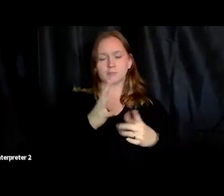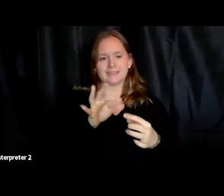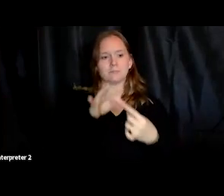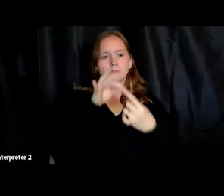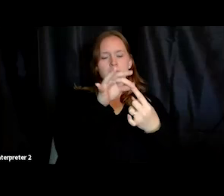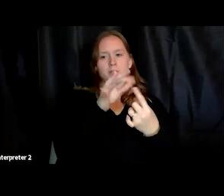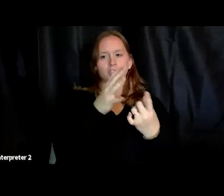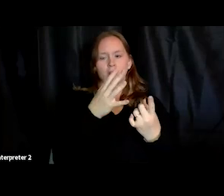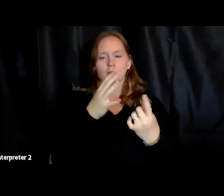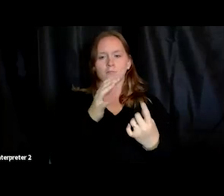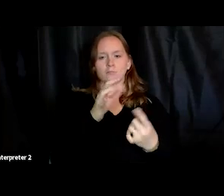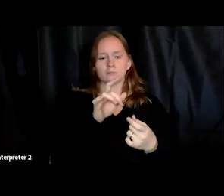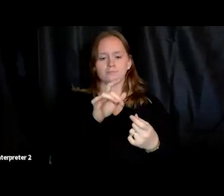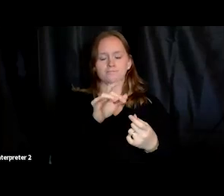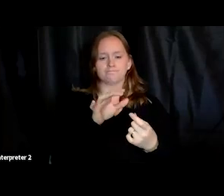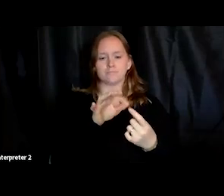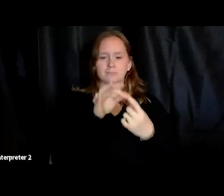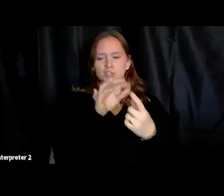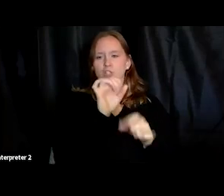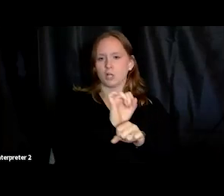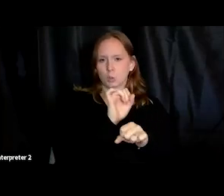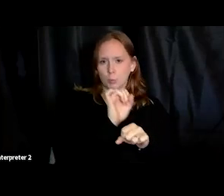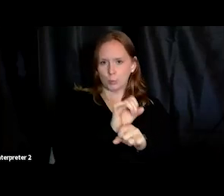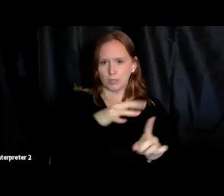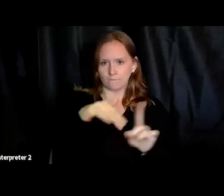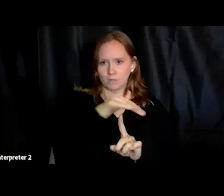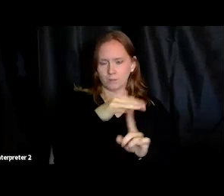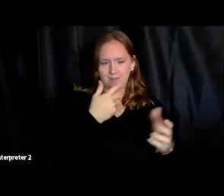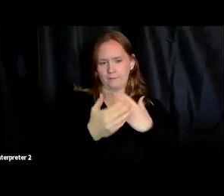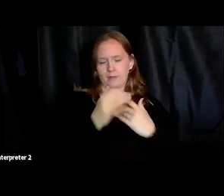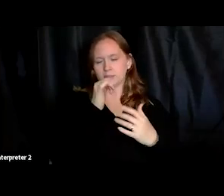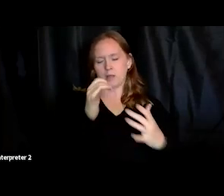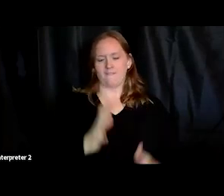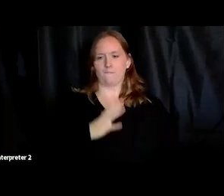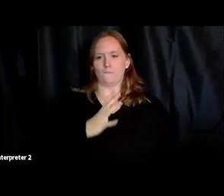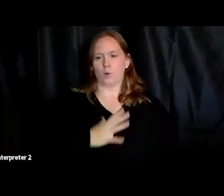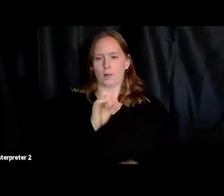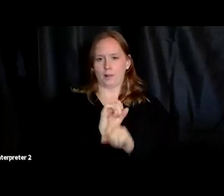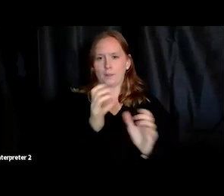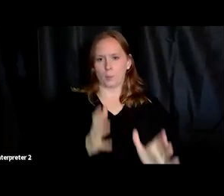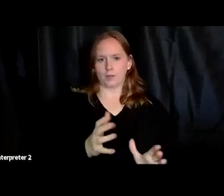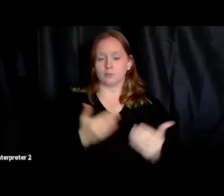even if it wasn't with a formal employer. So go ahead and describe that work